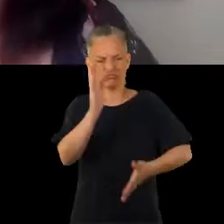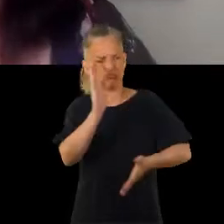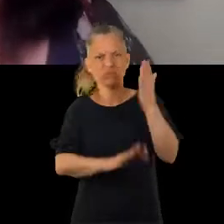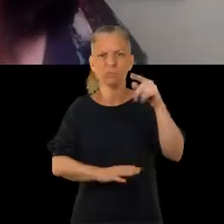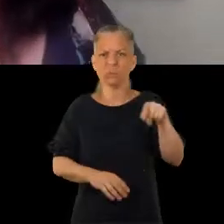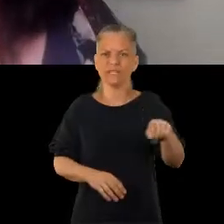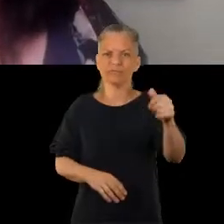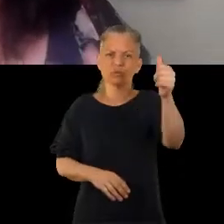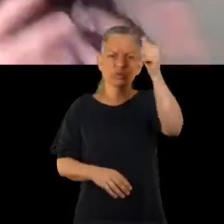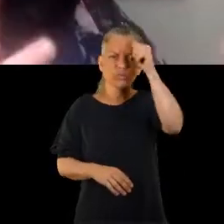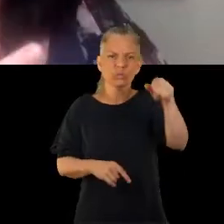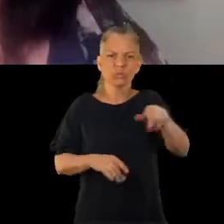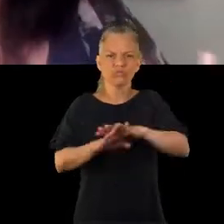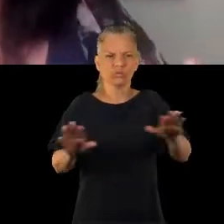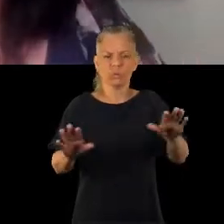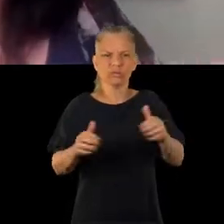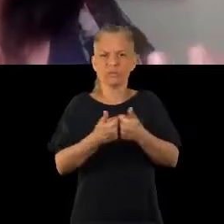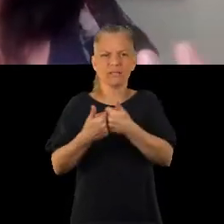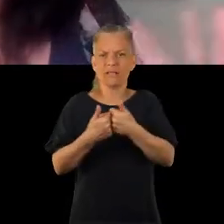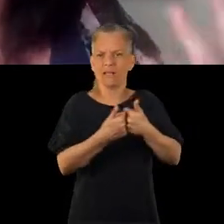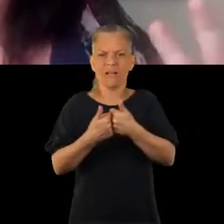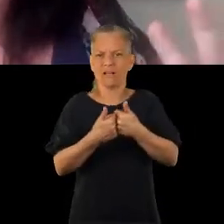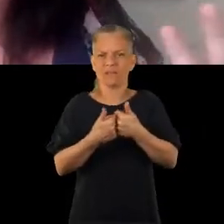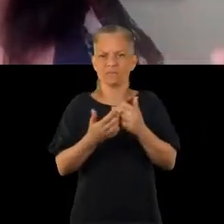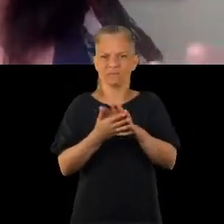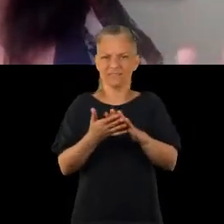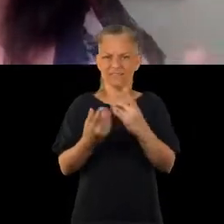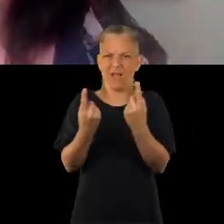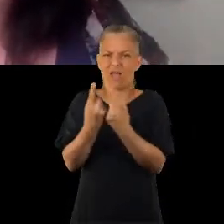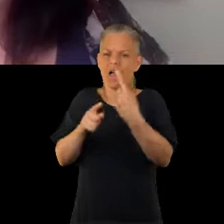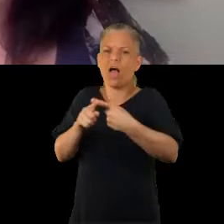people who are leading that, wouldn’t be able to tell me the difference between a peer mentor,